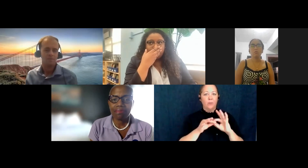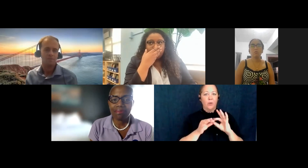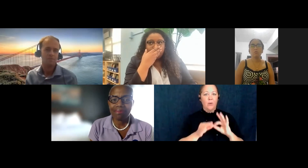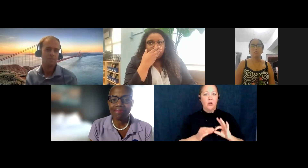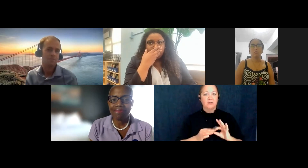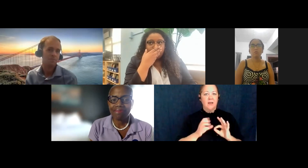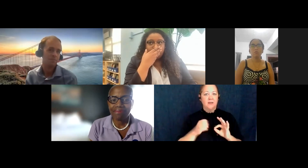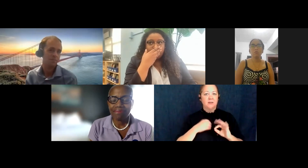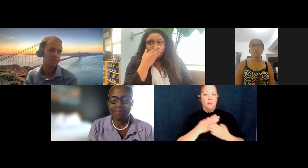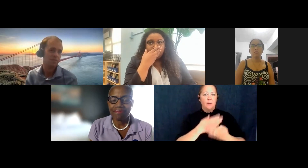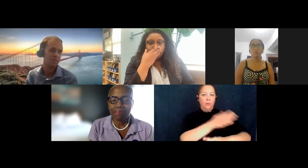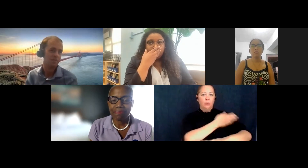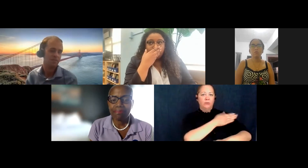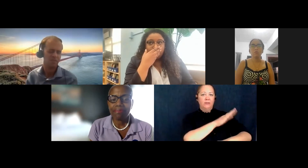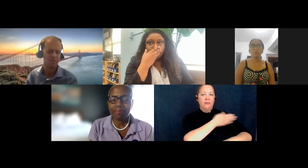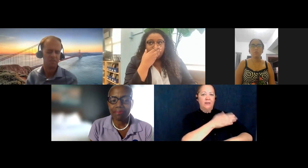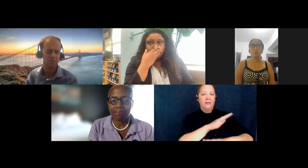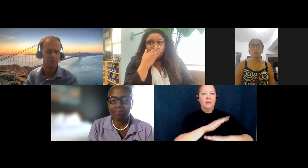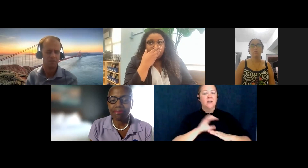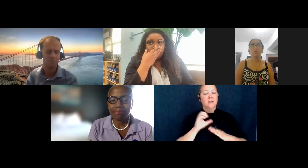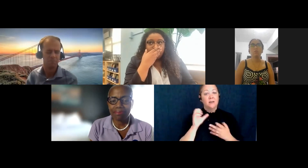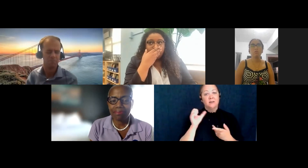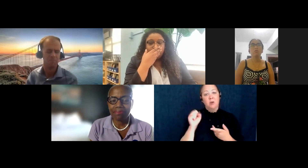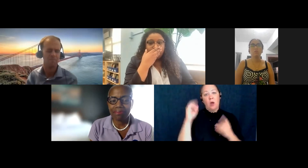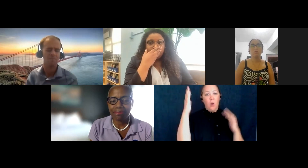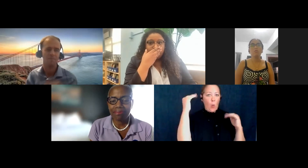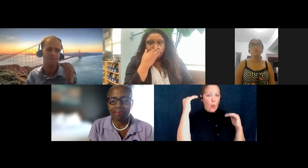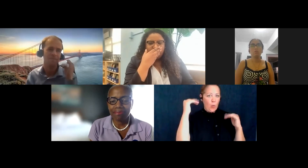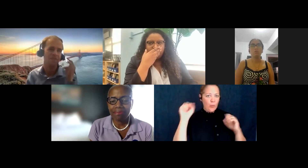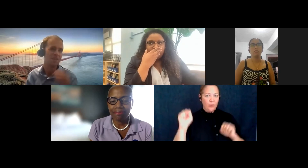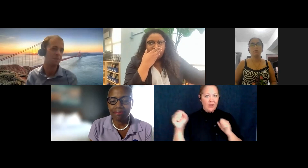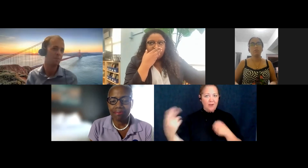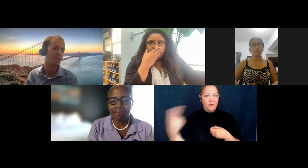I hope that you can enjoy and join us. >> JUSTIN HARFORD: Thanks, everybody.